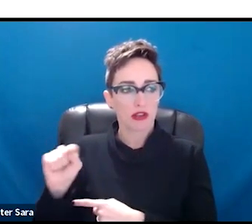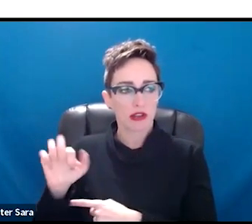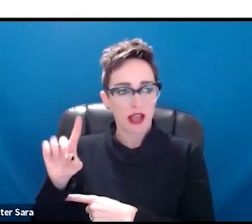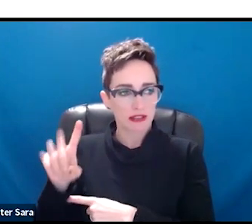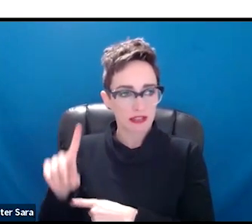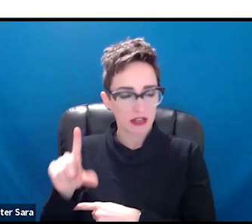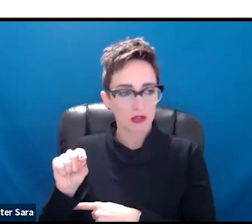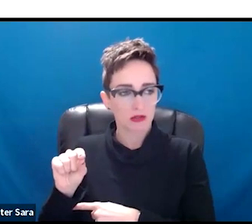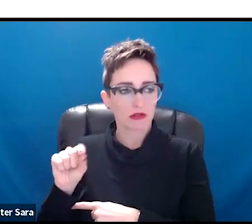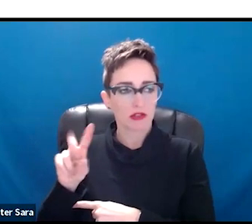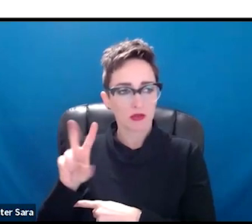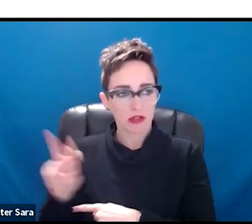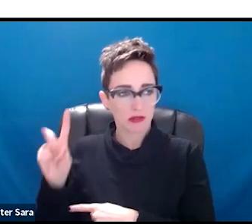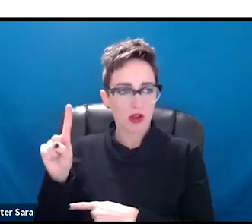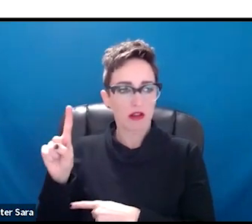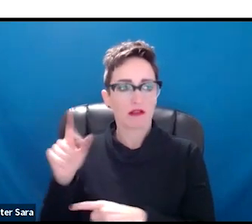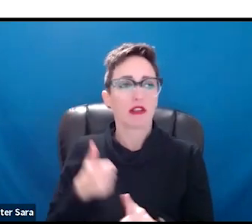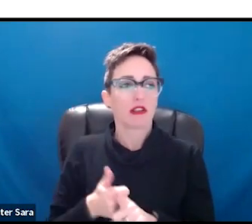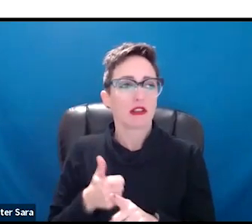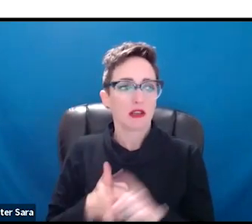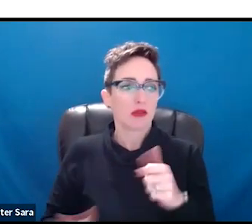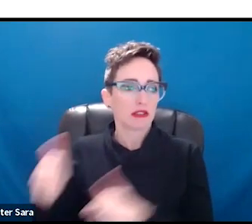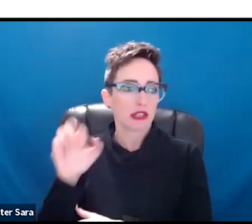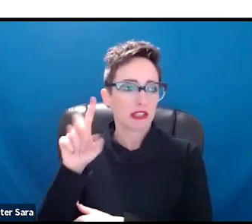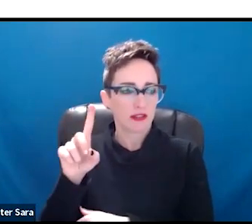and went on to become Executive Director in 2009.